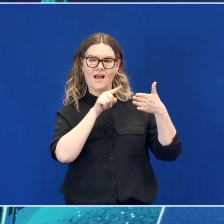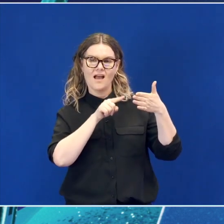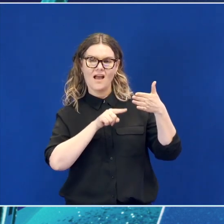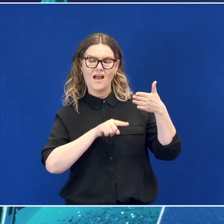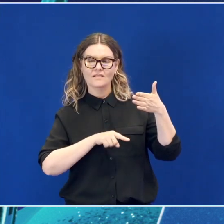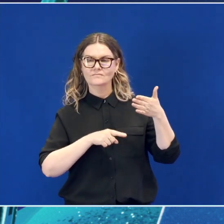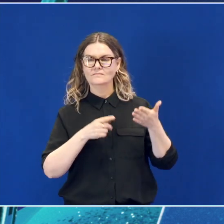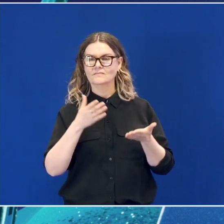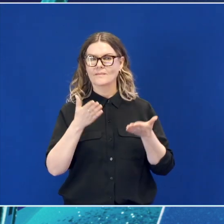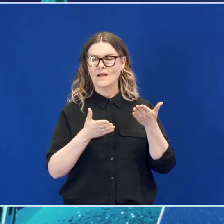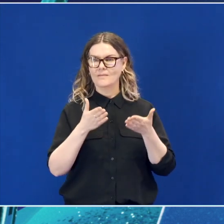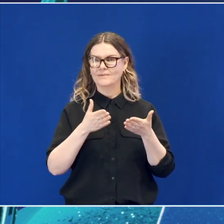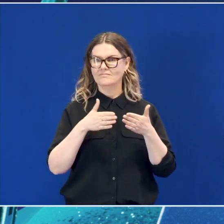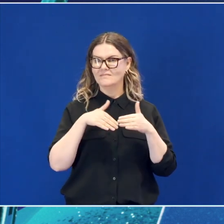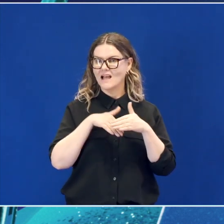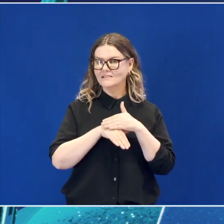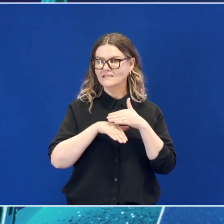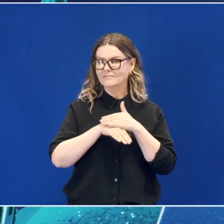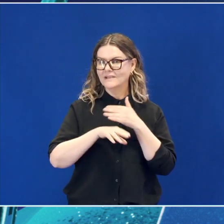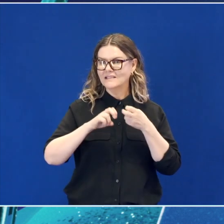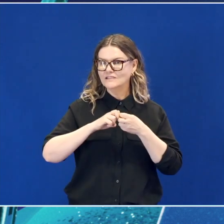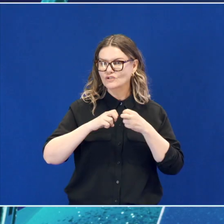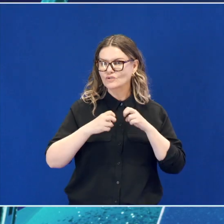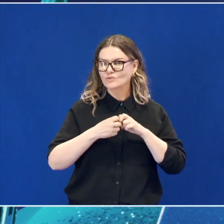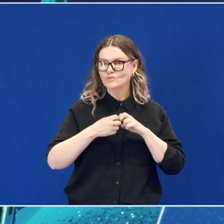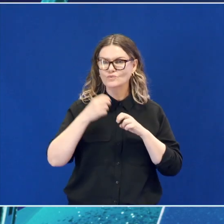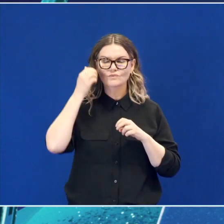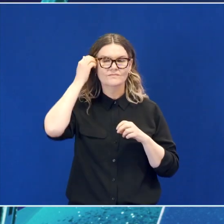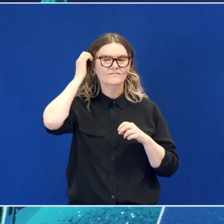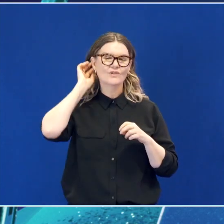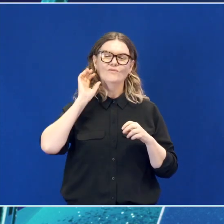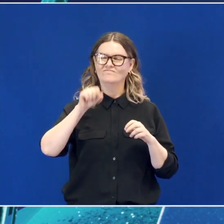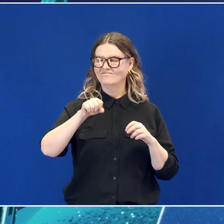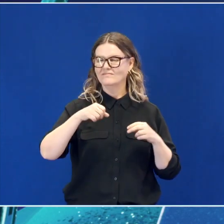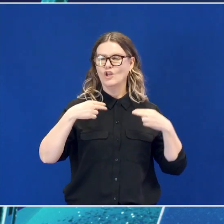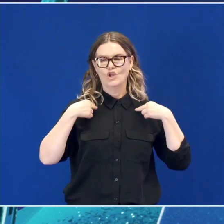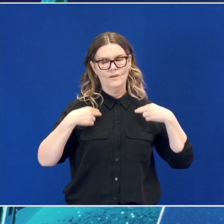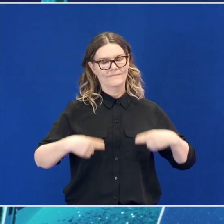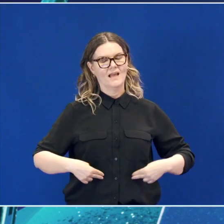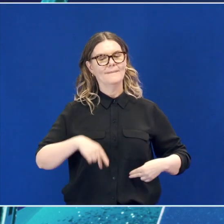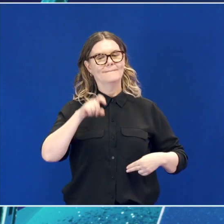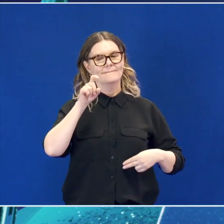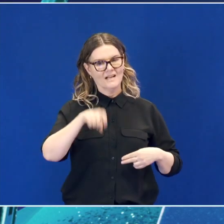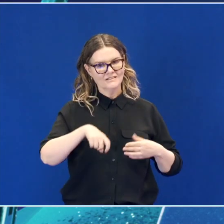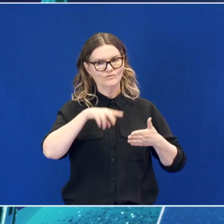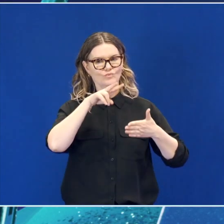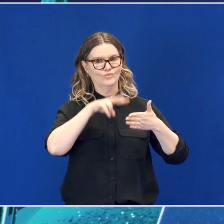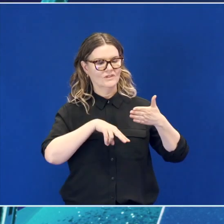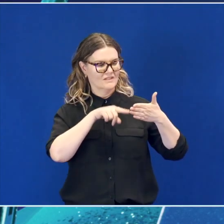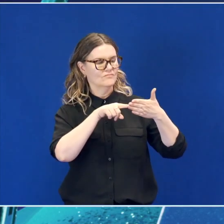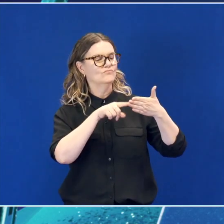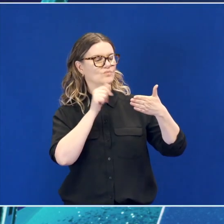That requires a human developer to read those, accept or reject, and in reading those -- because I see this all the time